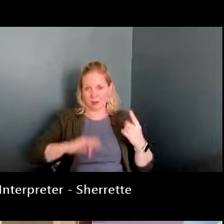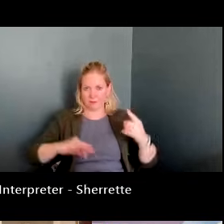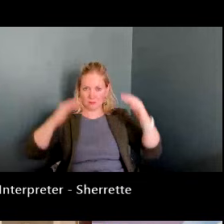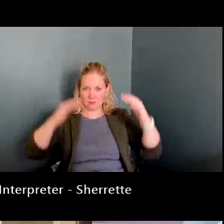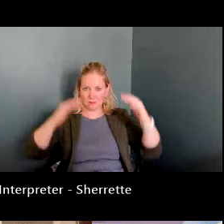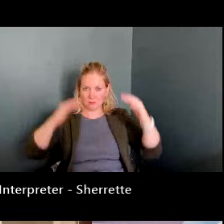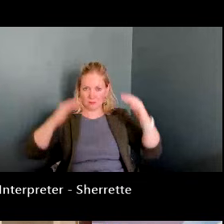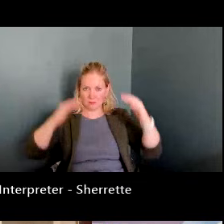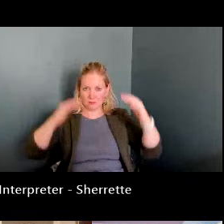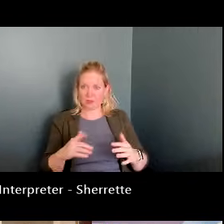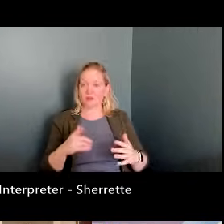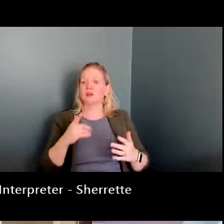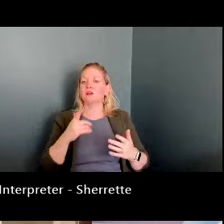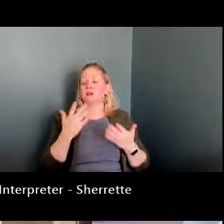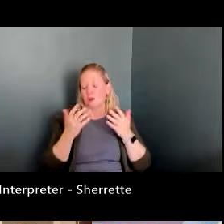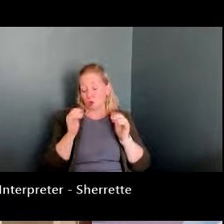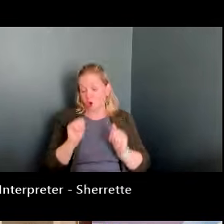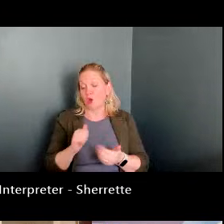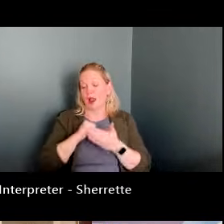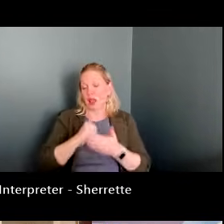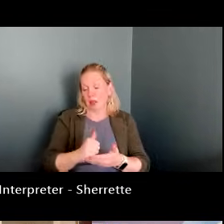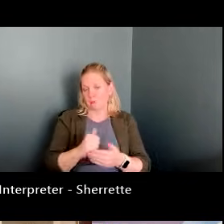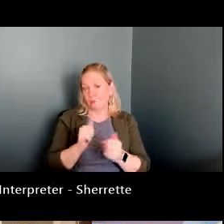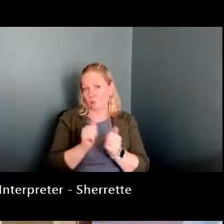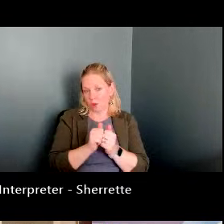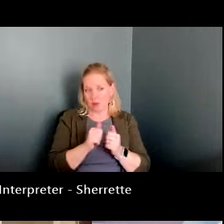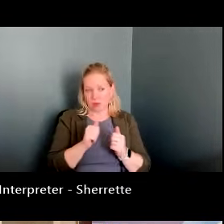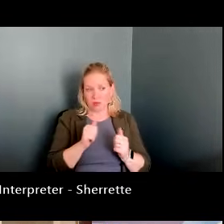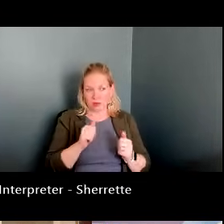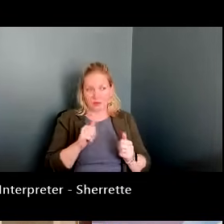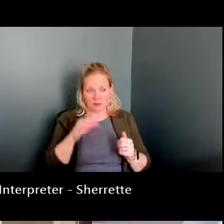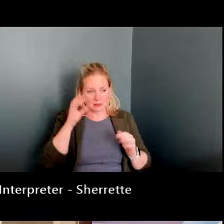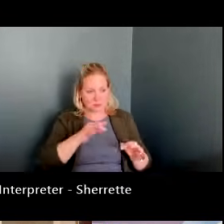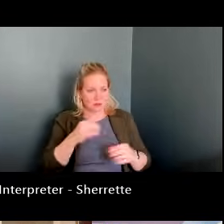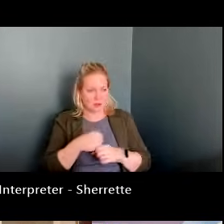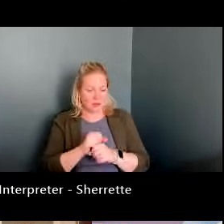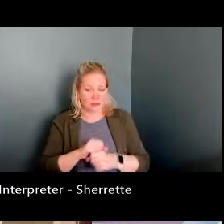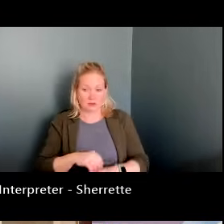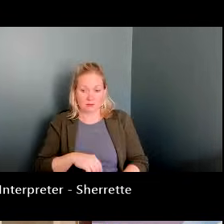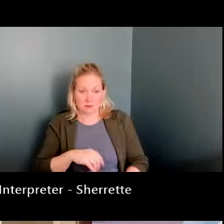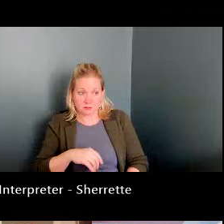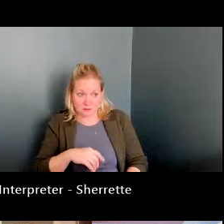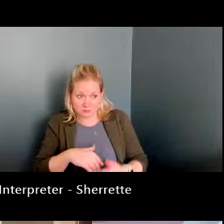them with their decision making. Dare I say, next slide, let's see what happens.